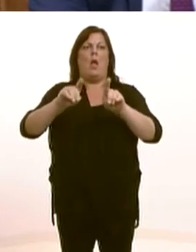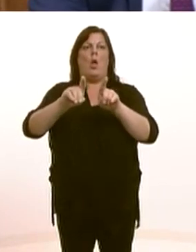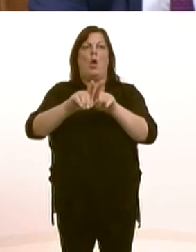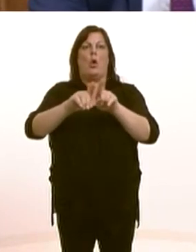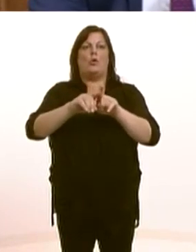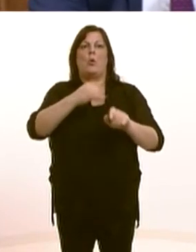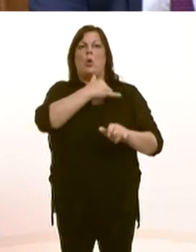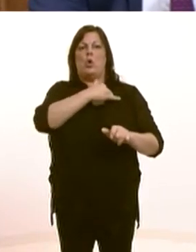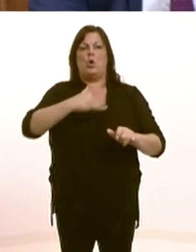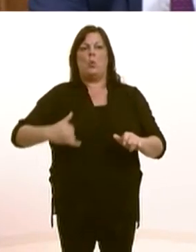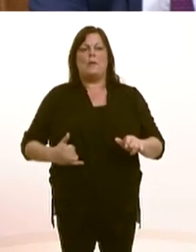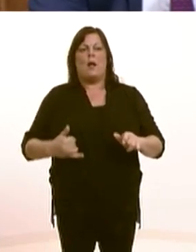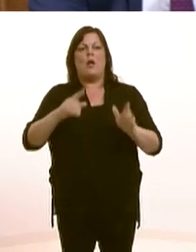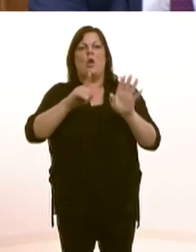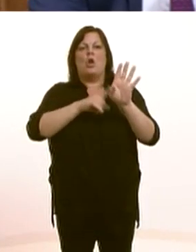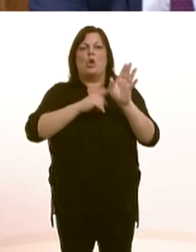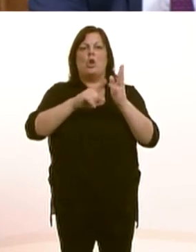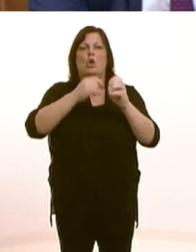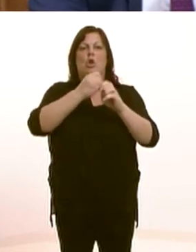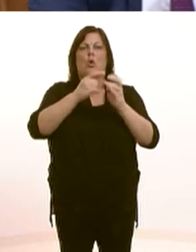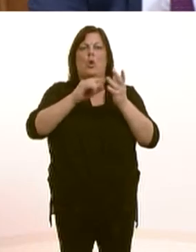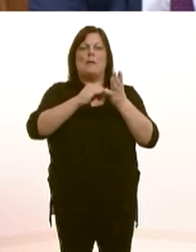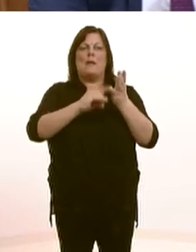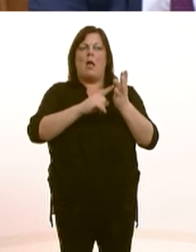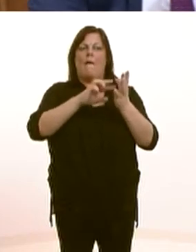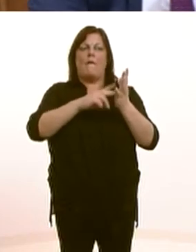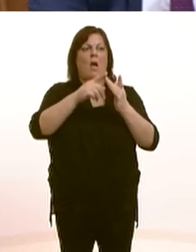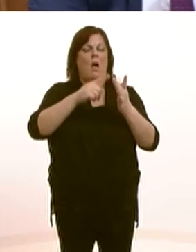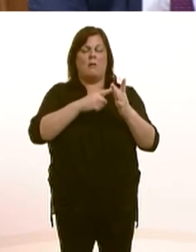So, sometimes we forget our own history when we talk about refugees.